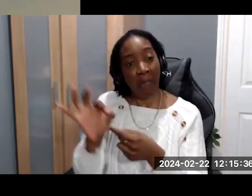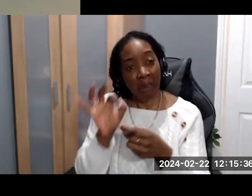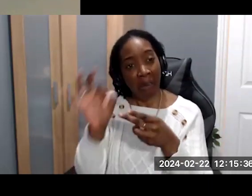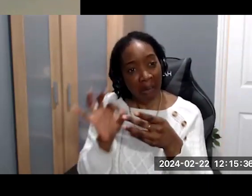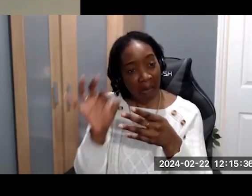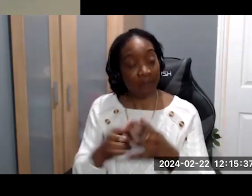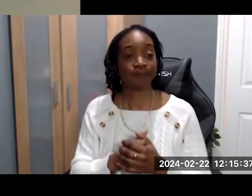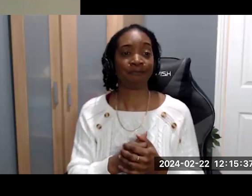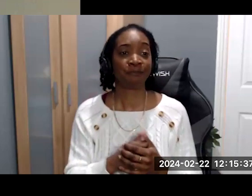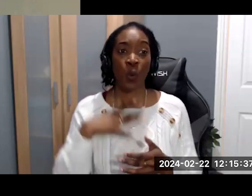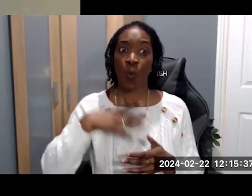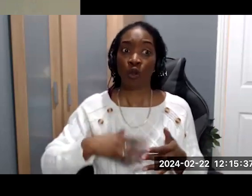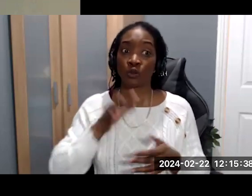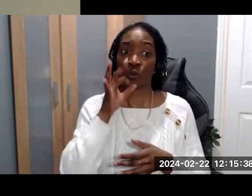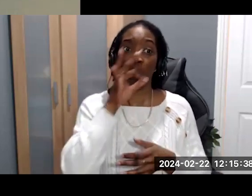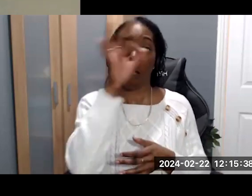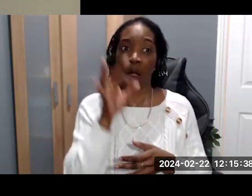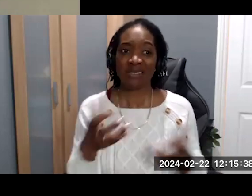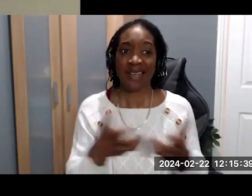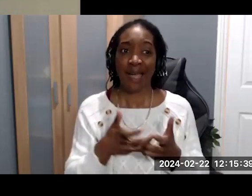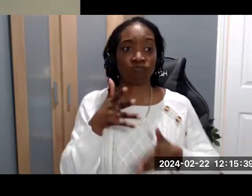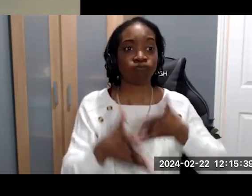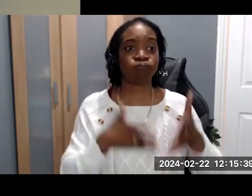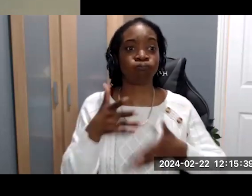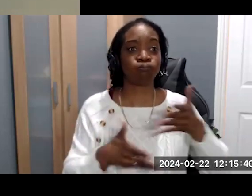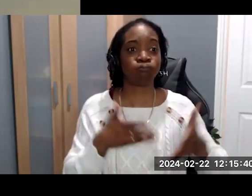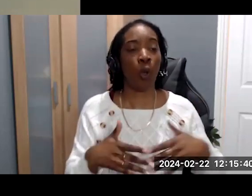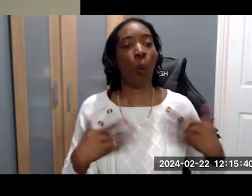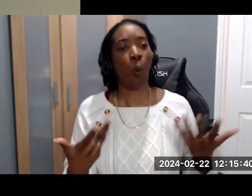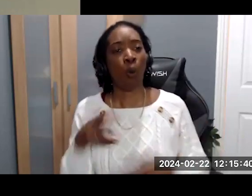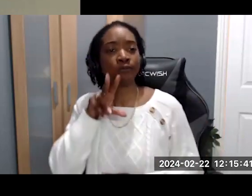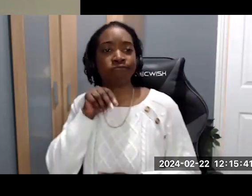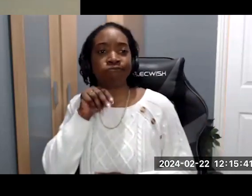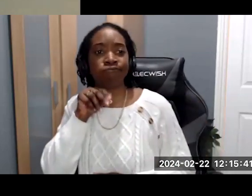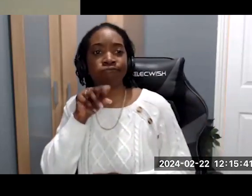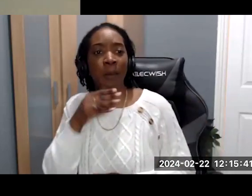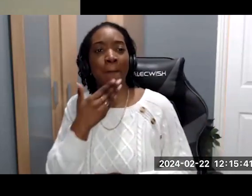question using sign language or would prefer to speak your question please contact Monique and